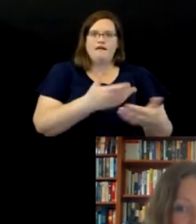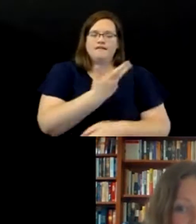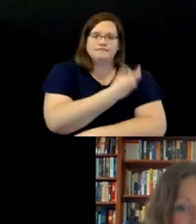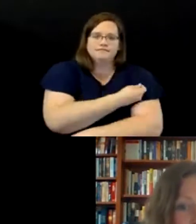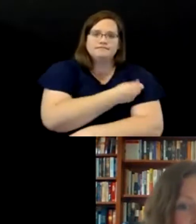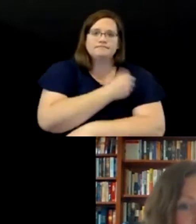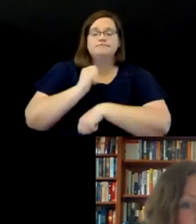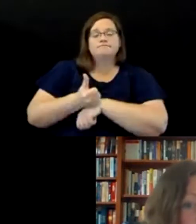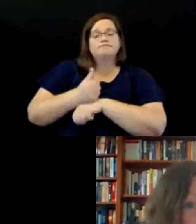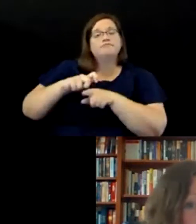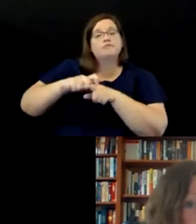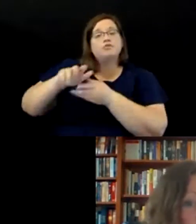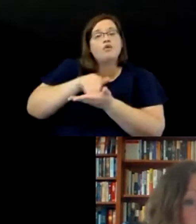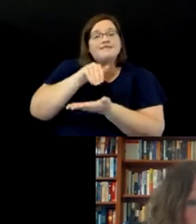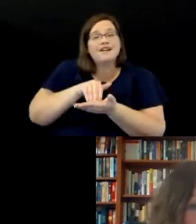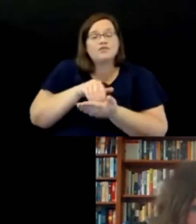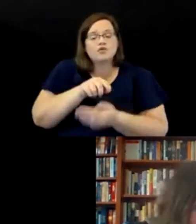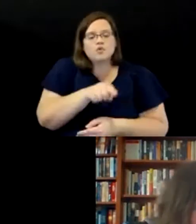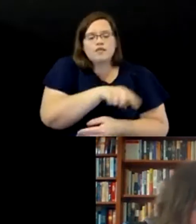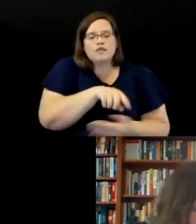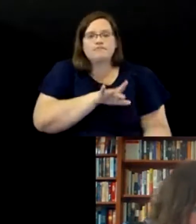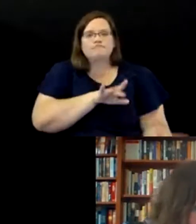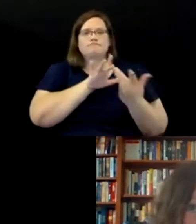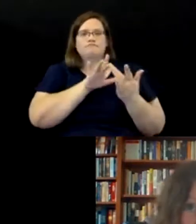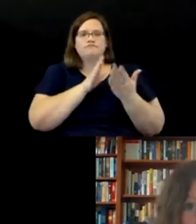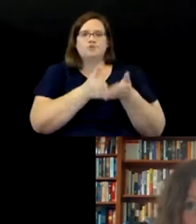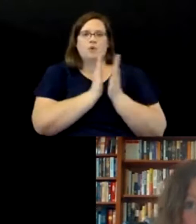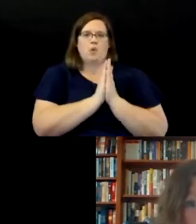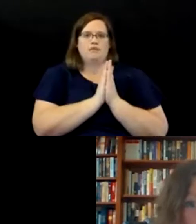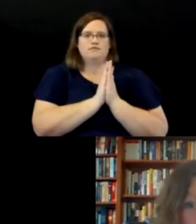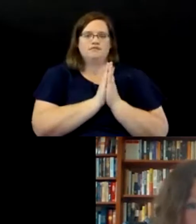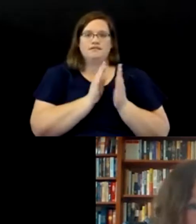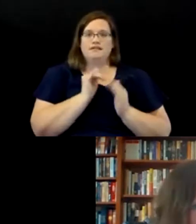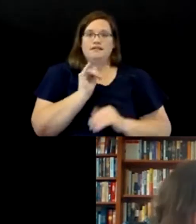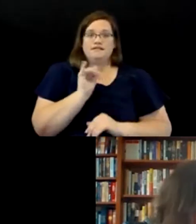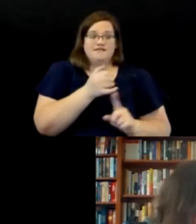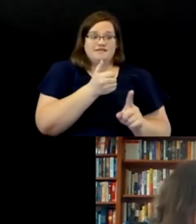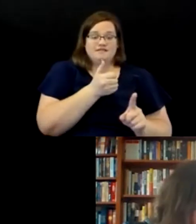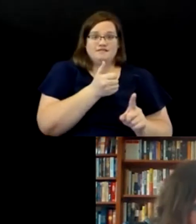center to that population could reach out to request that service if they were not otherwise identified as needing it.